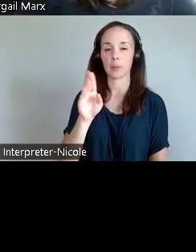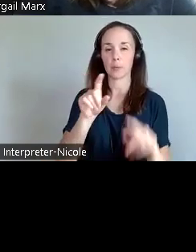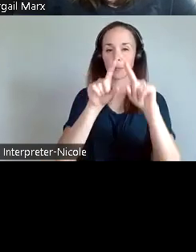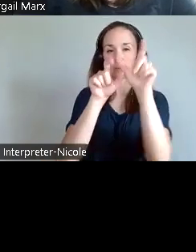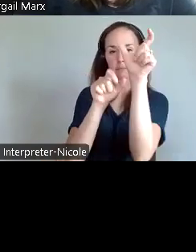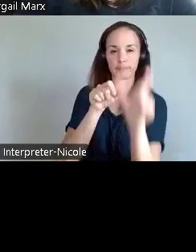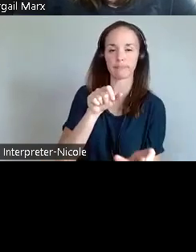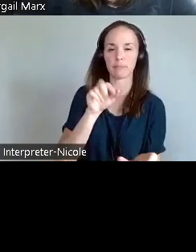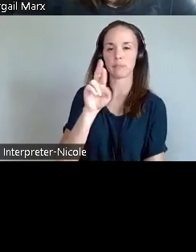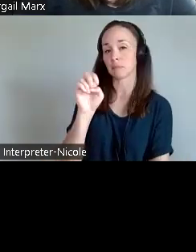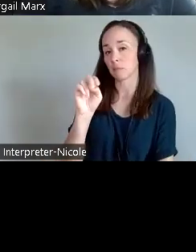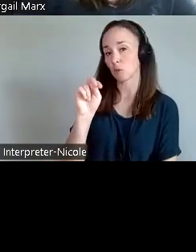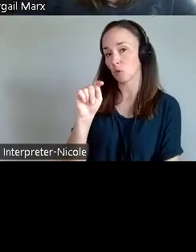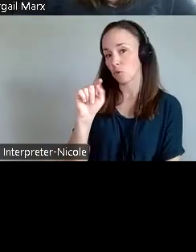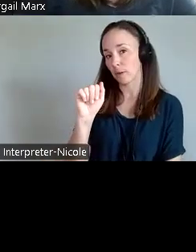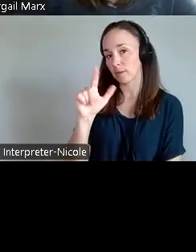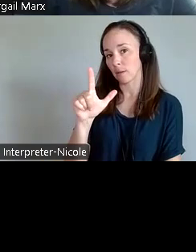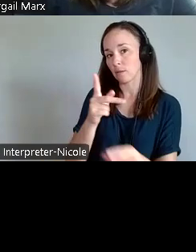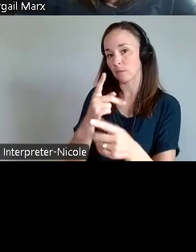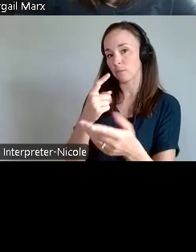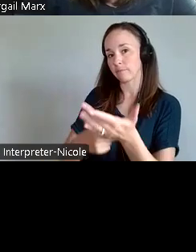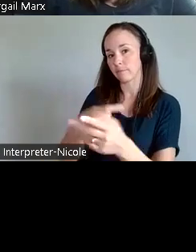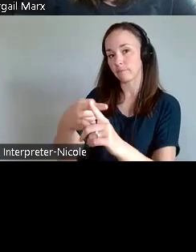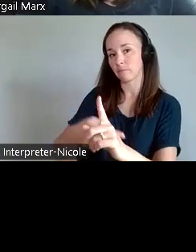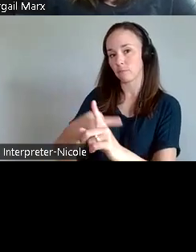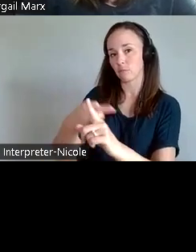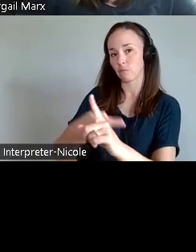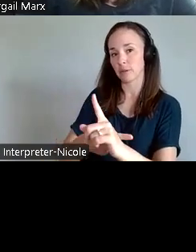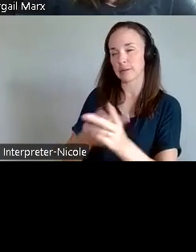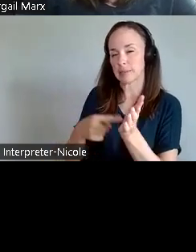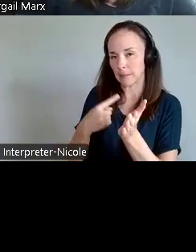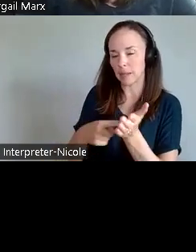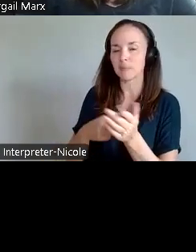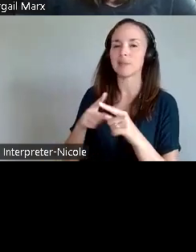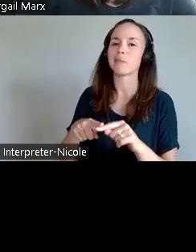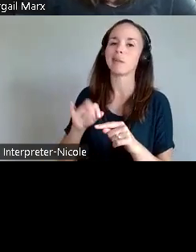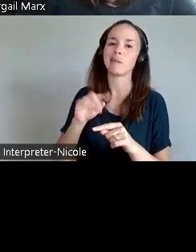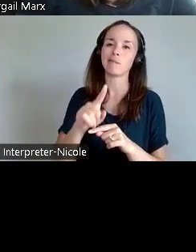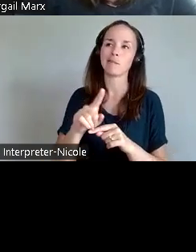This is especially important or sometimes required by certain funding sources so for example,